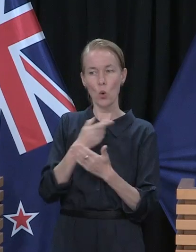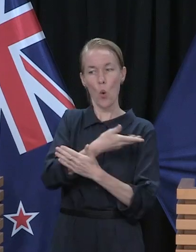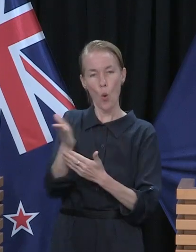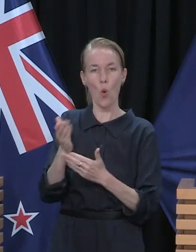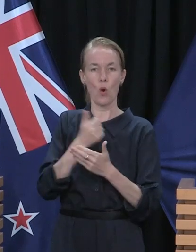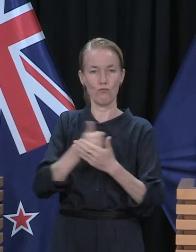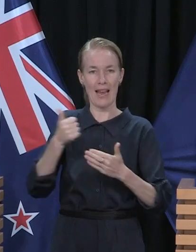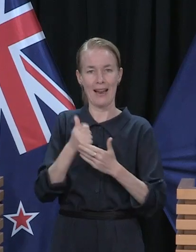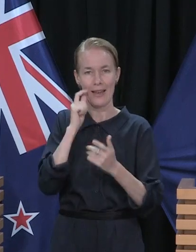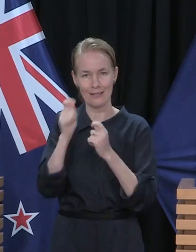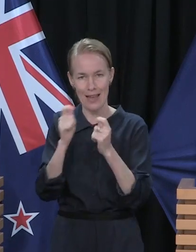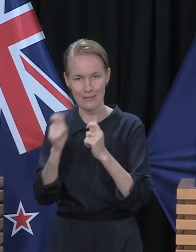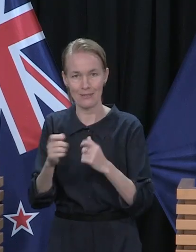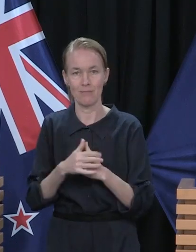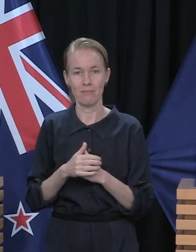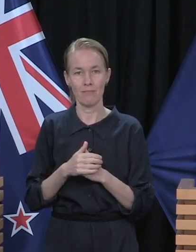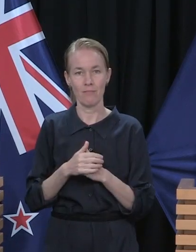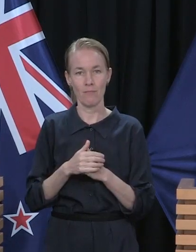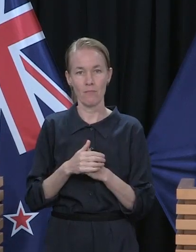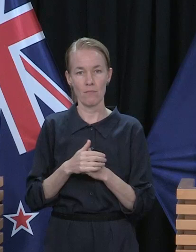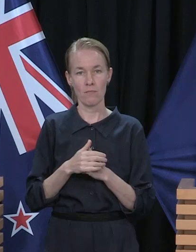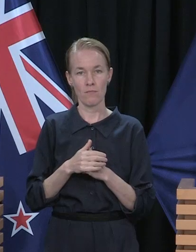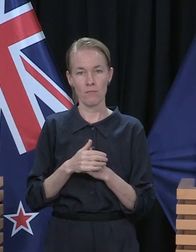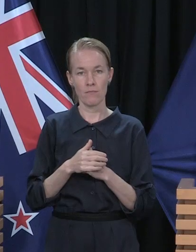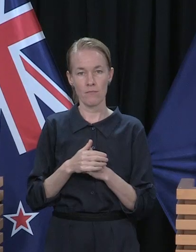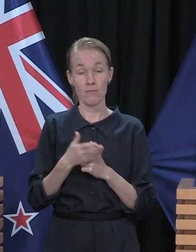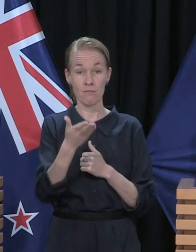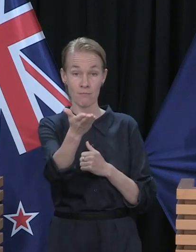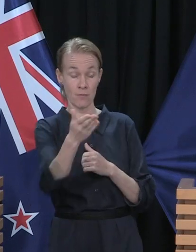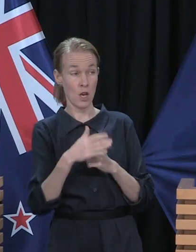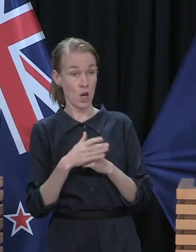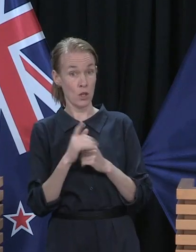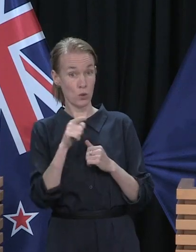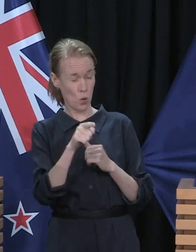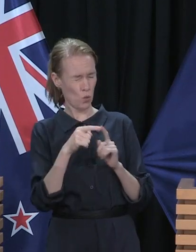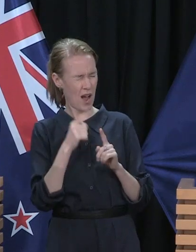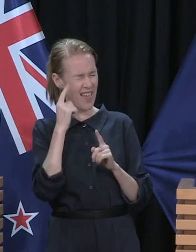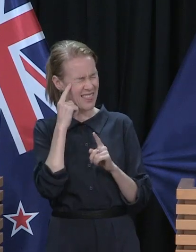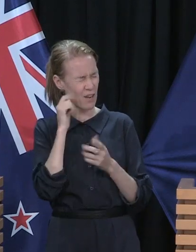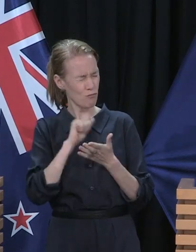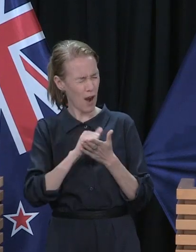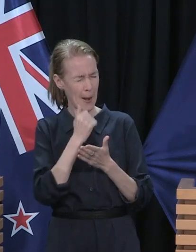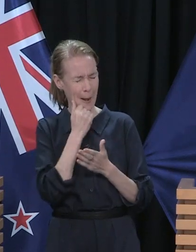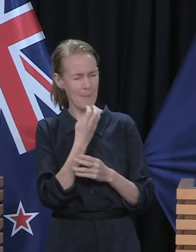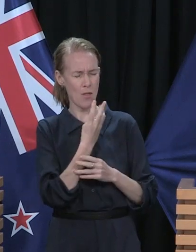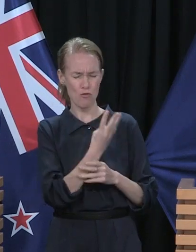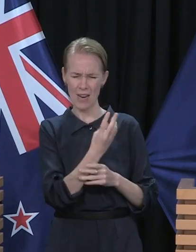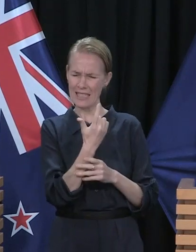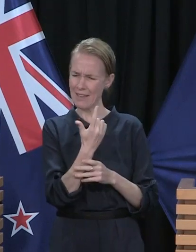place in a way that captures all of them on a regular basis. Forgive me for -